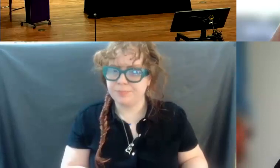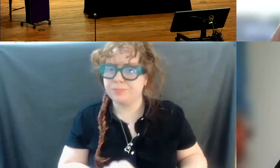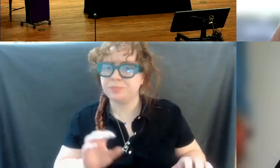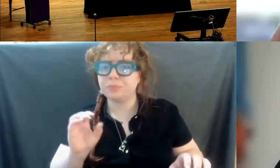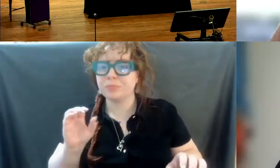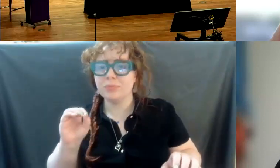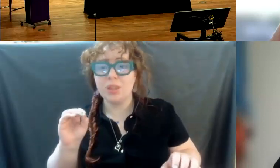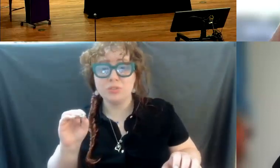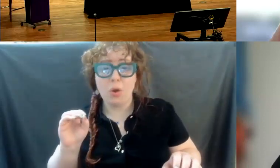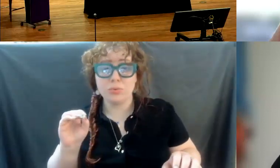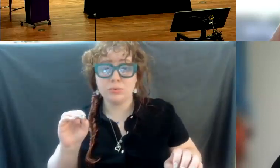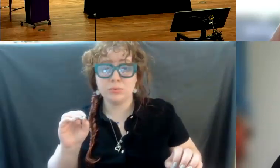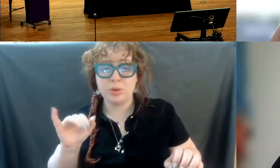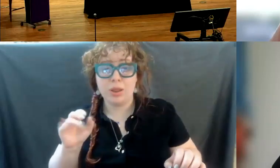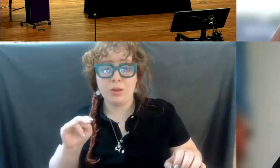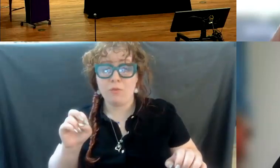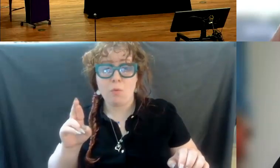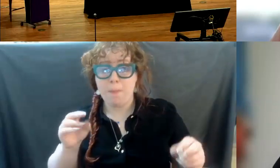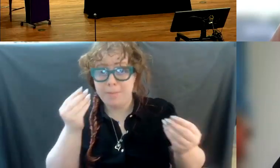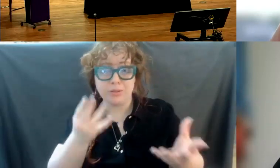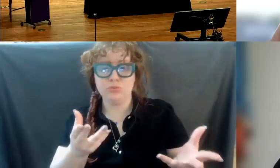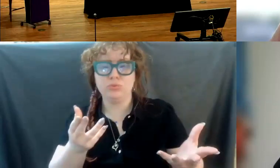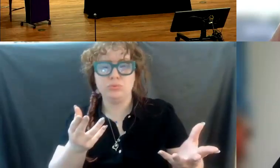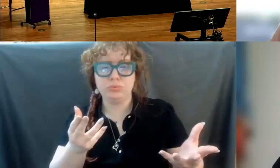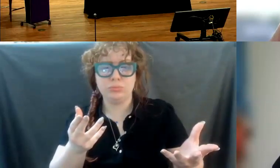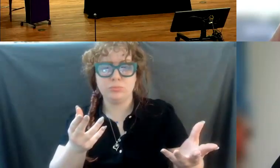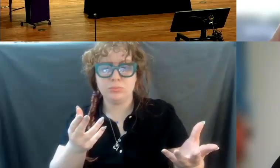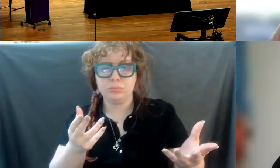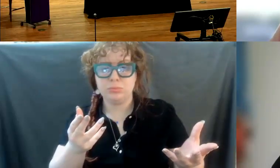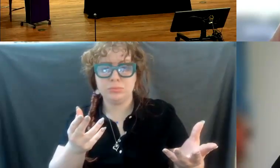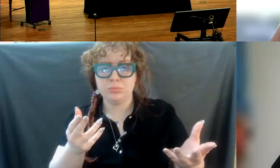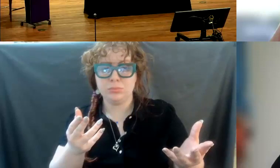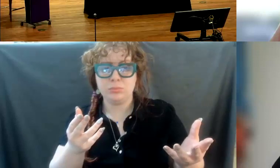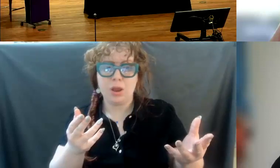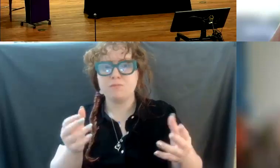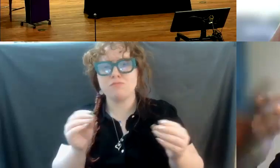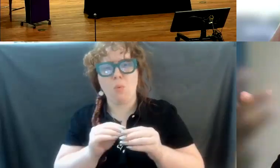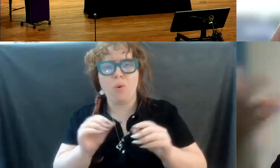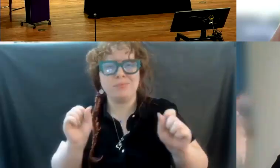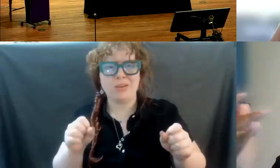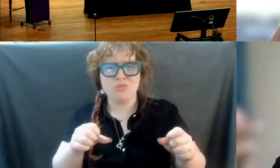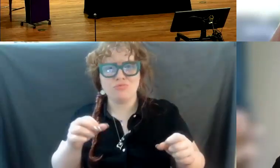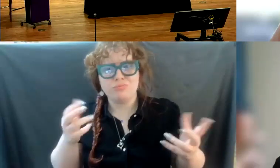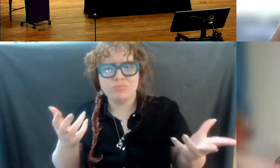practical sort of changes the way we create spaces to have meetings and things that again, I wouldn't think of,